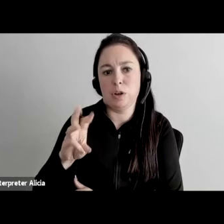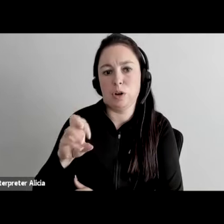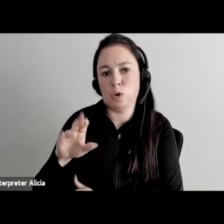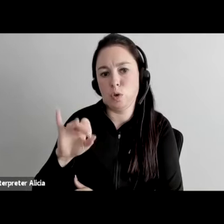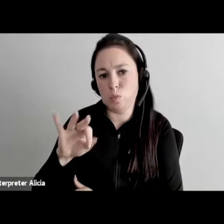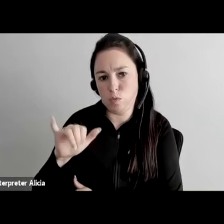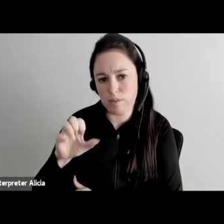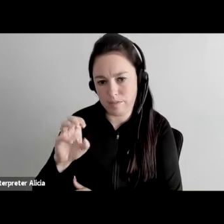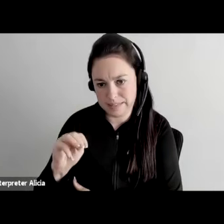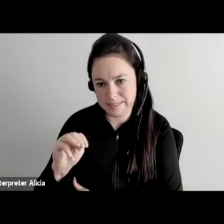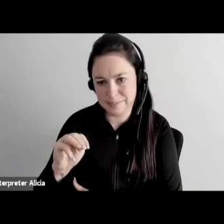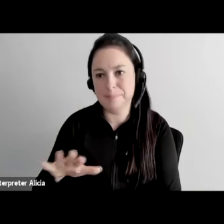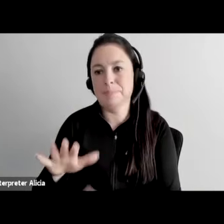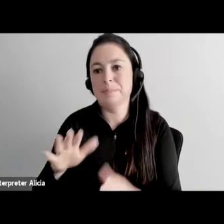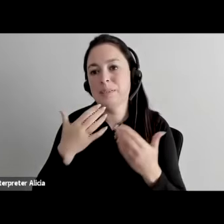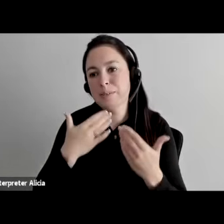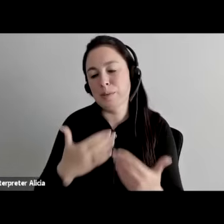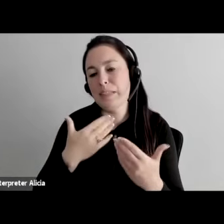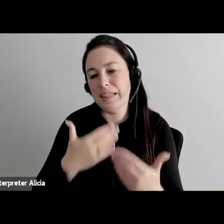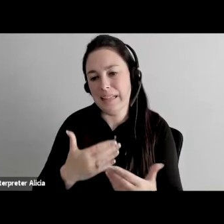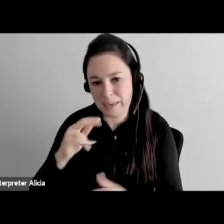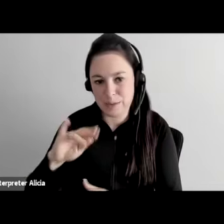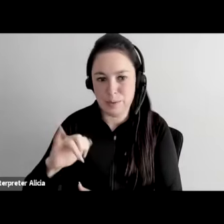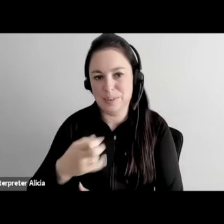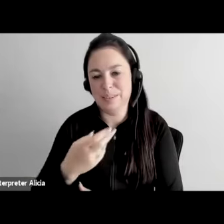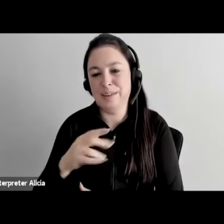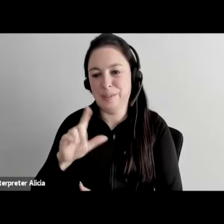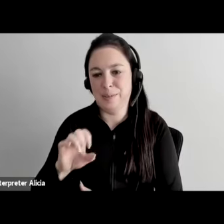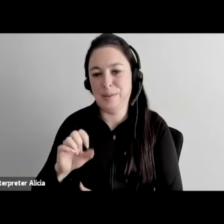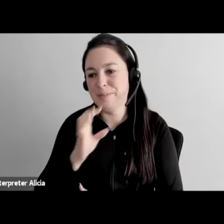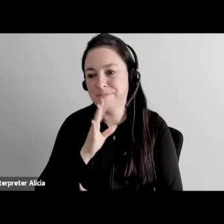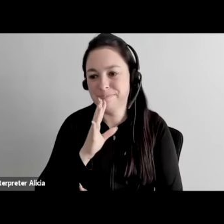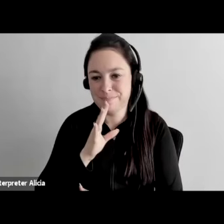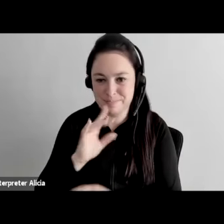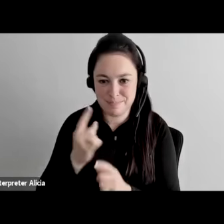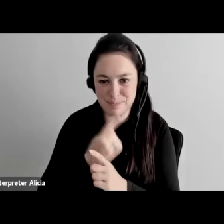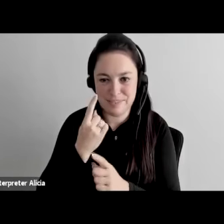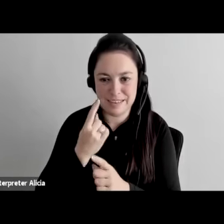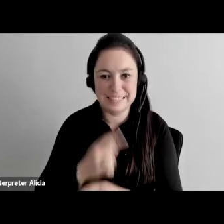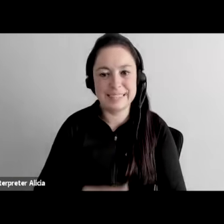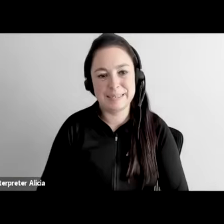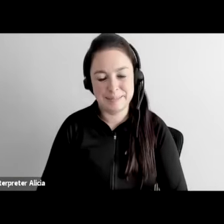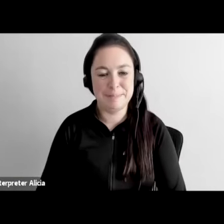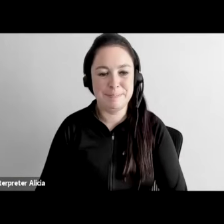So, thank you, Nicole. You pronounced it beautifully. I'm a mom,